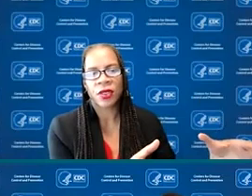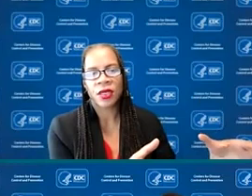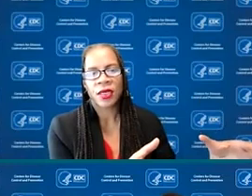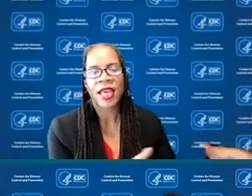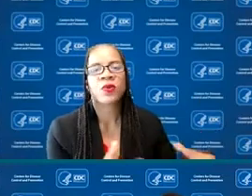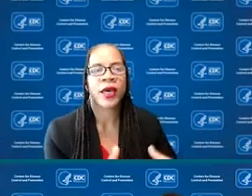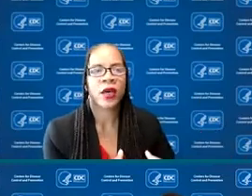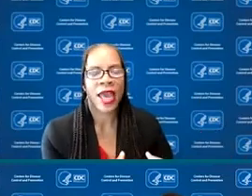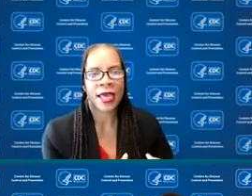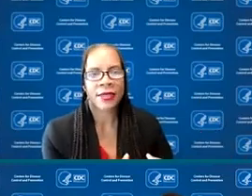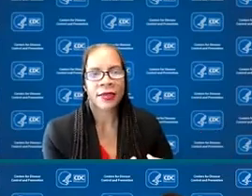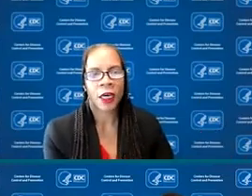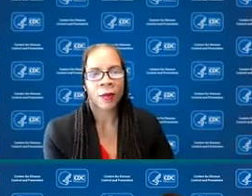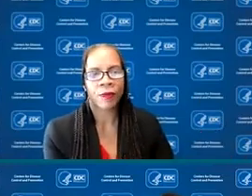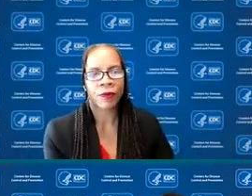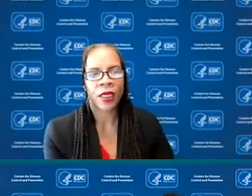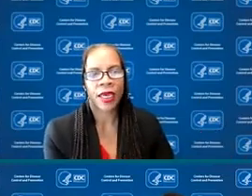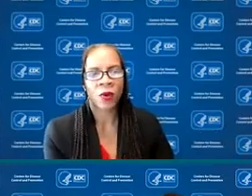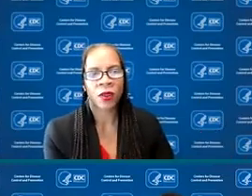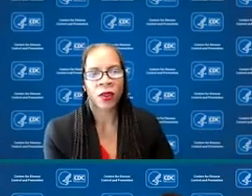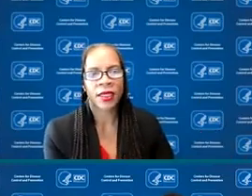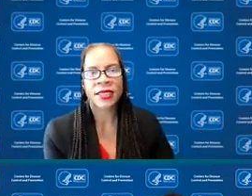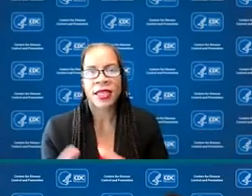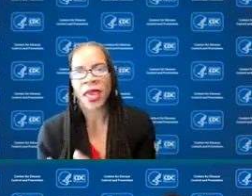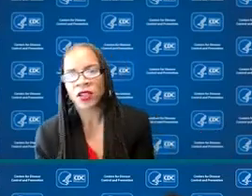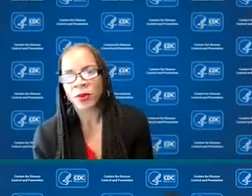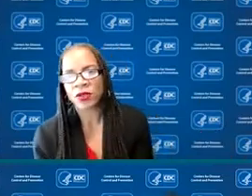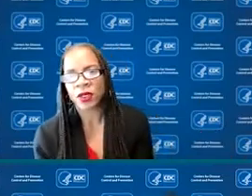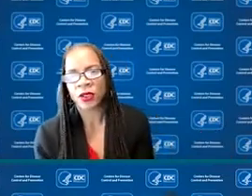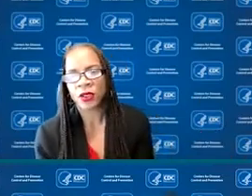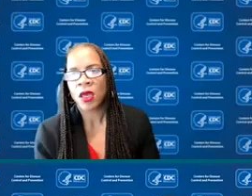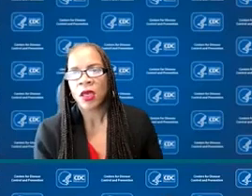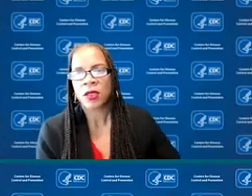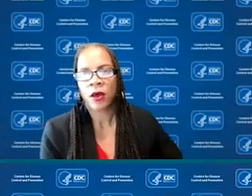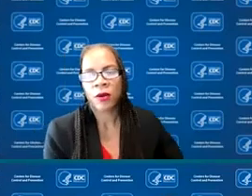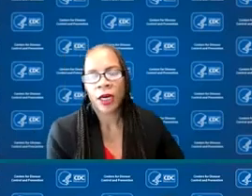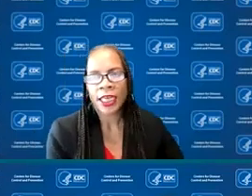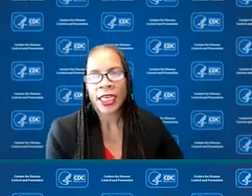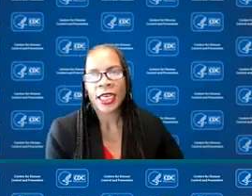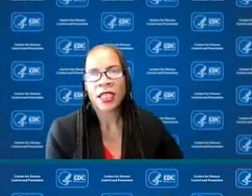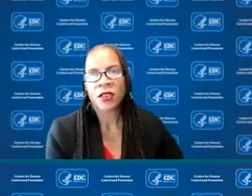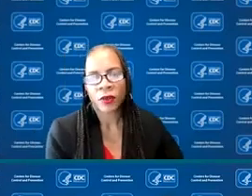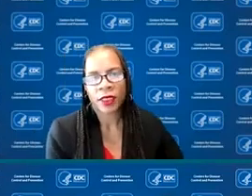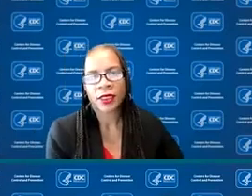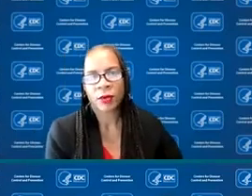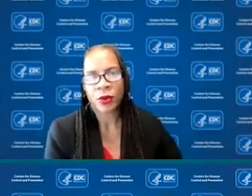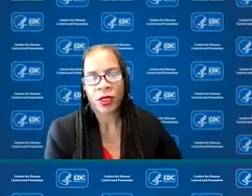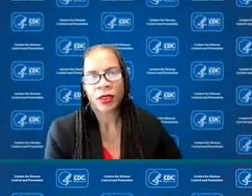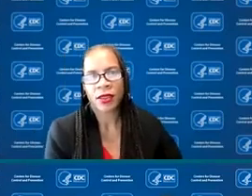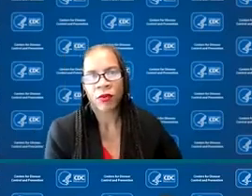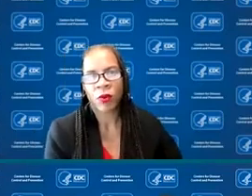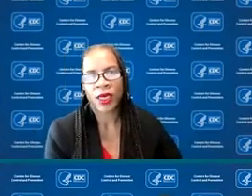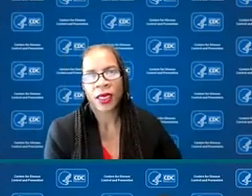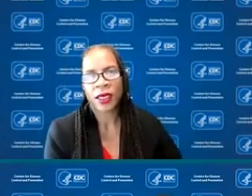as well as our incident management structure. So it is critically important that when we